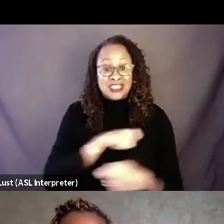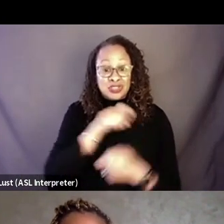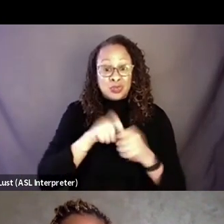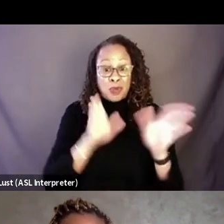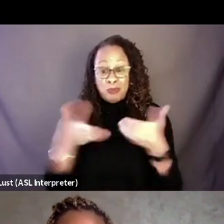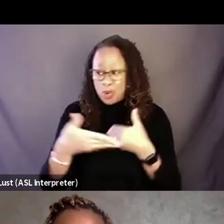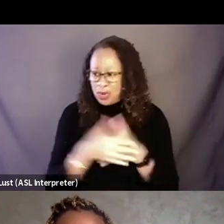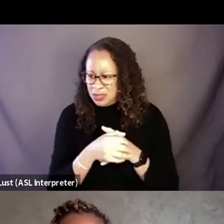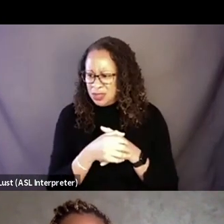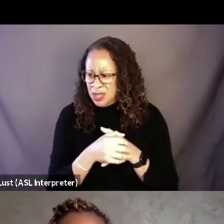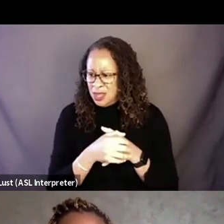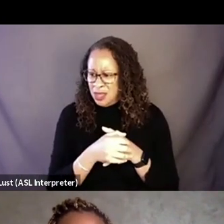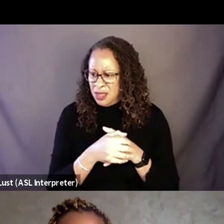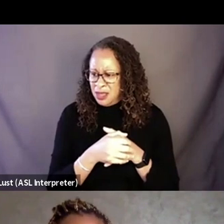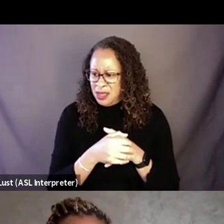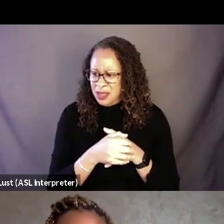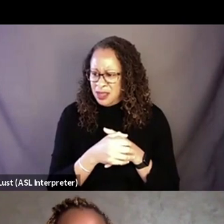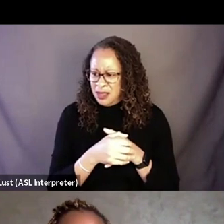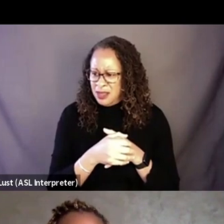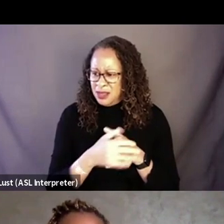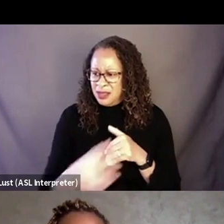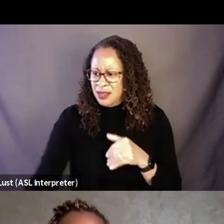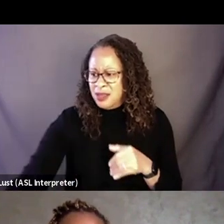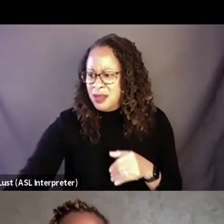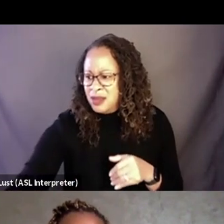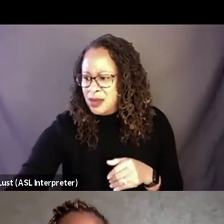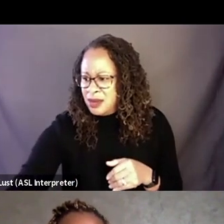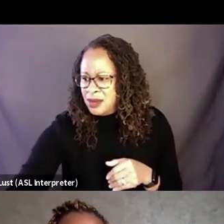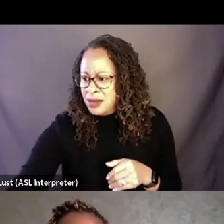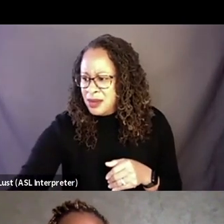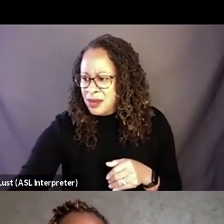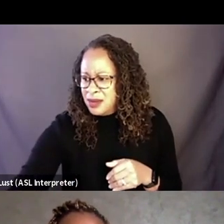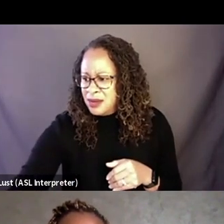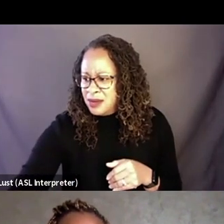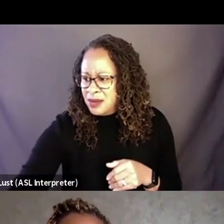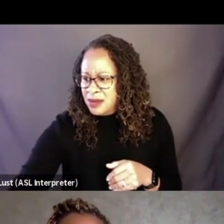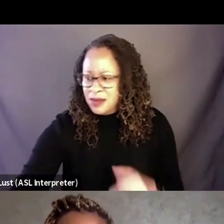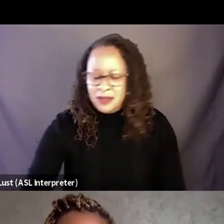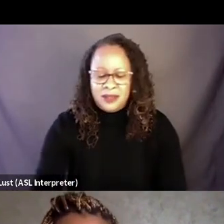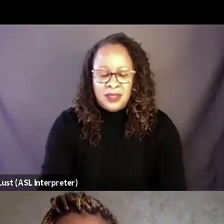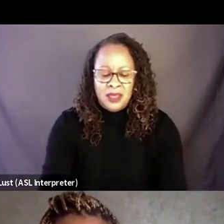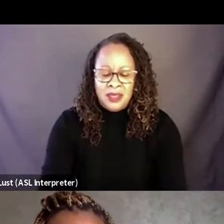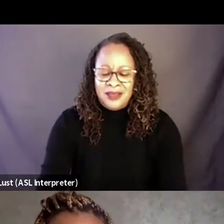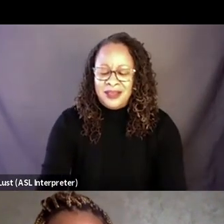Like only certain people can do certain things. Everyone needs to tow the line and you're not special.